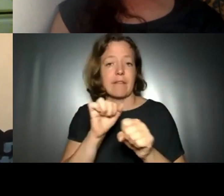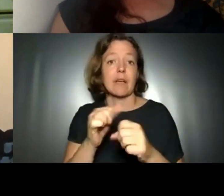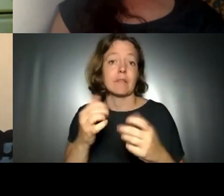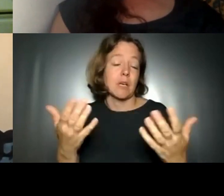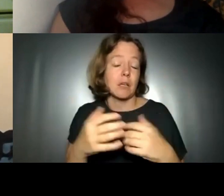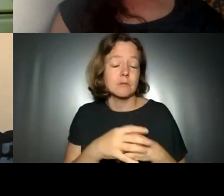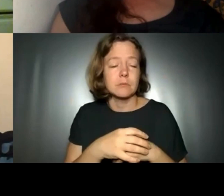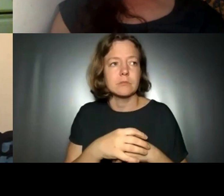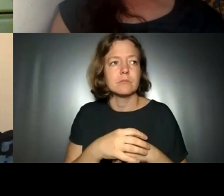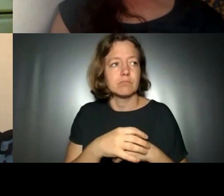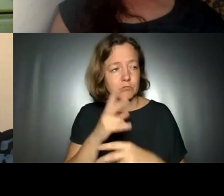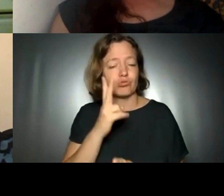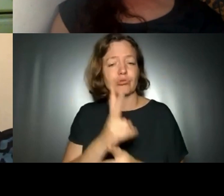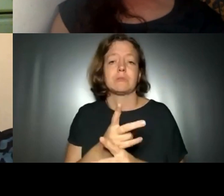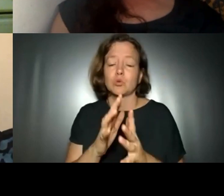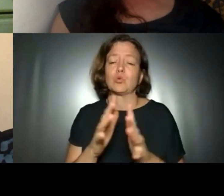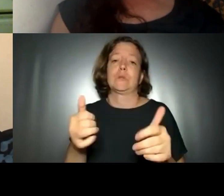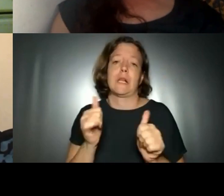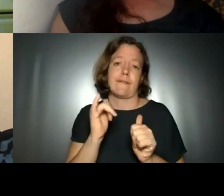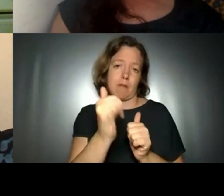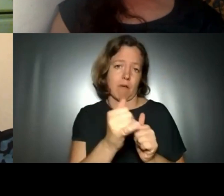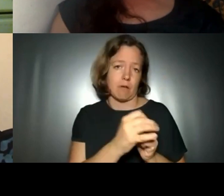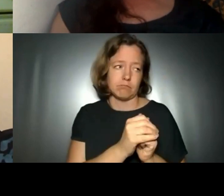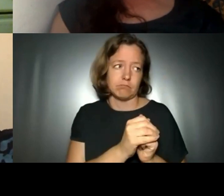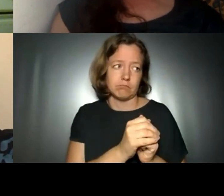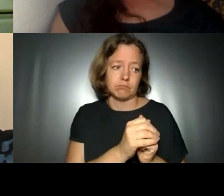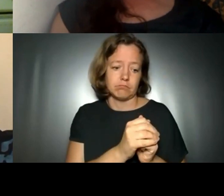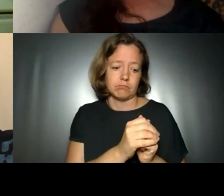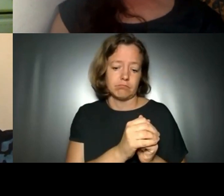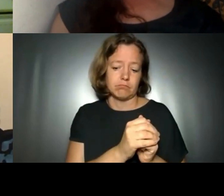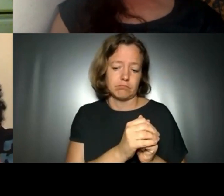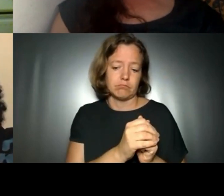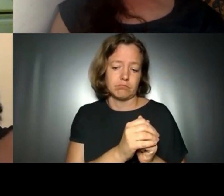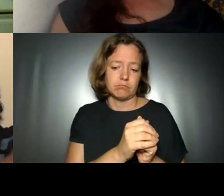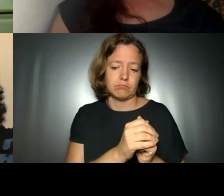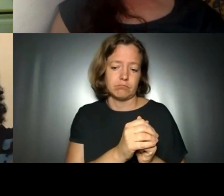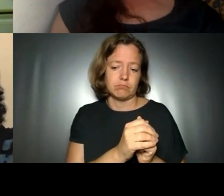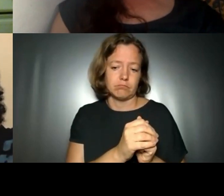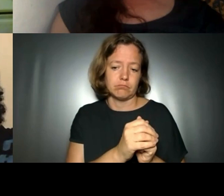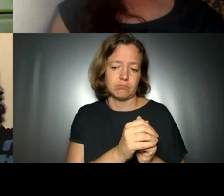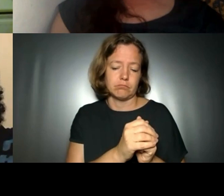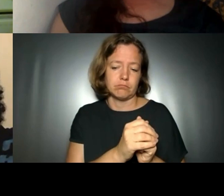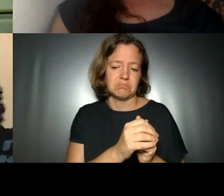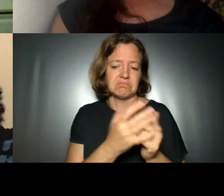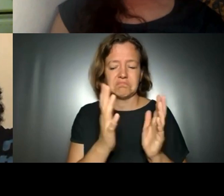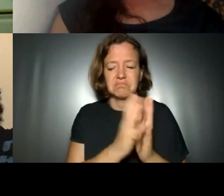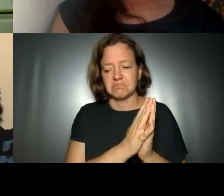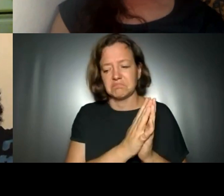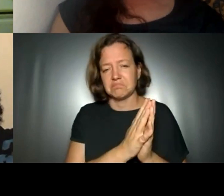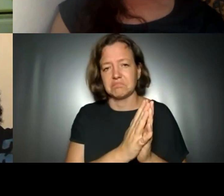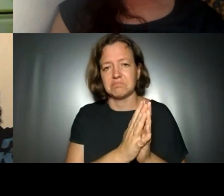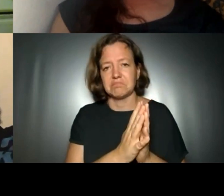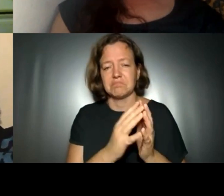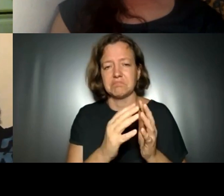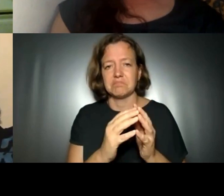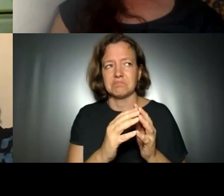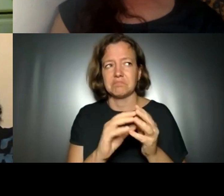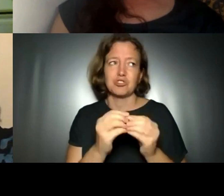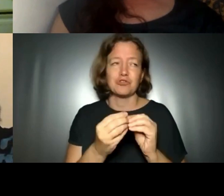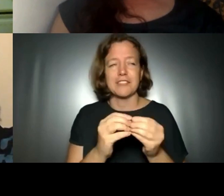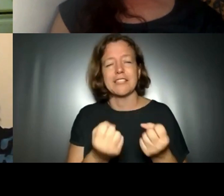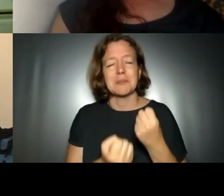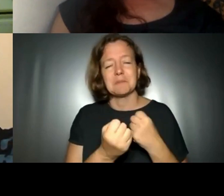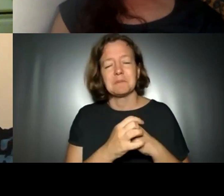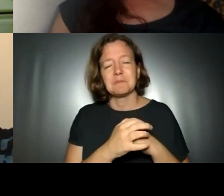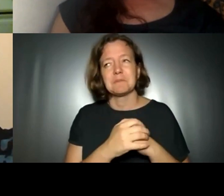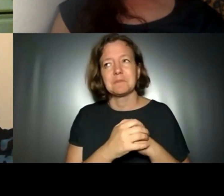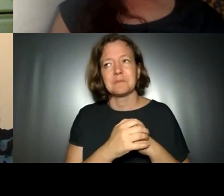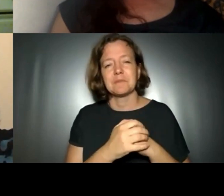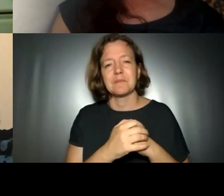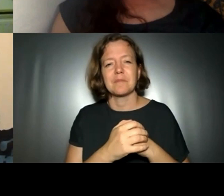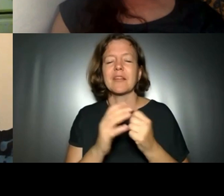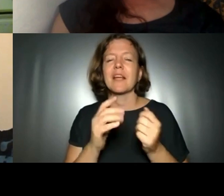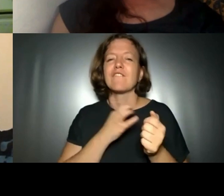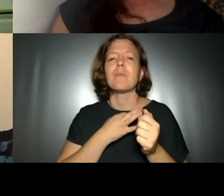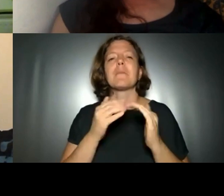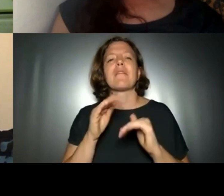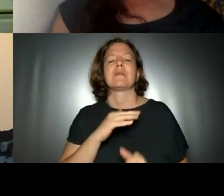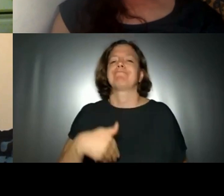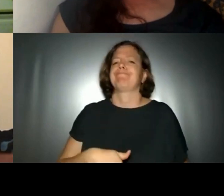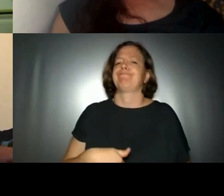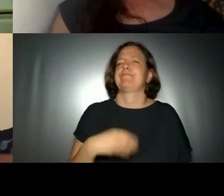And, yeah, it is difficult and it is also like more of a feeling. I feel there's the...